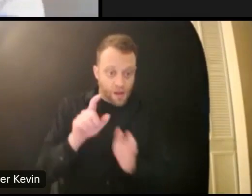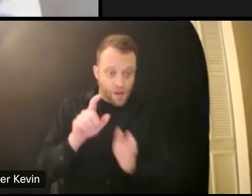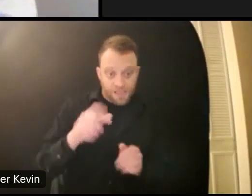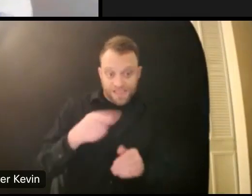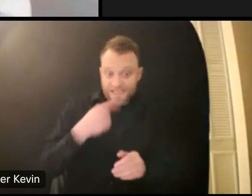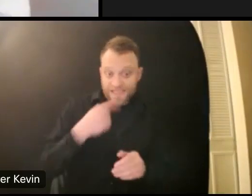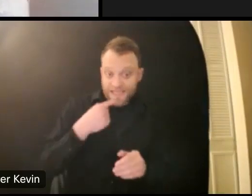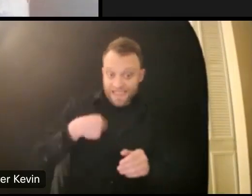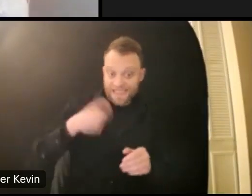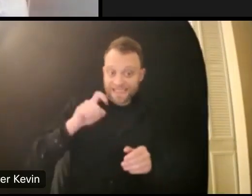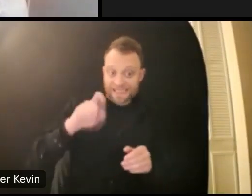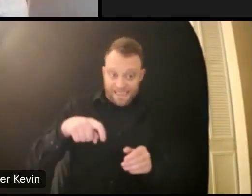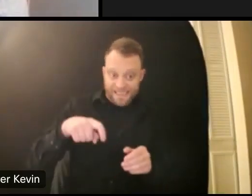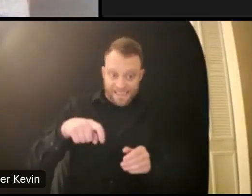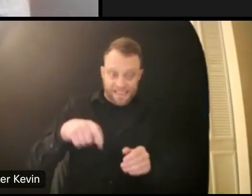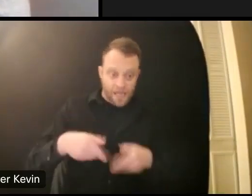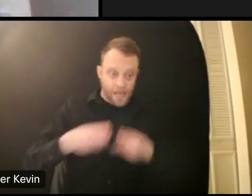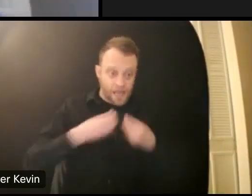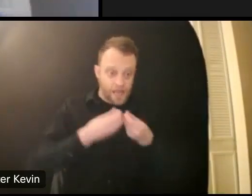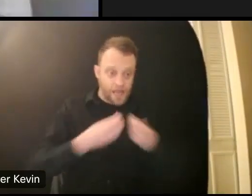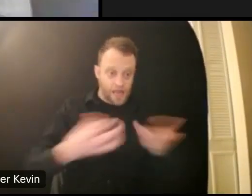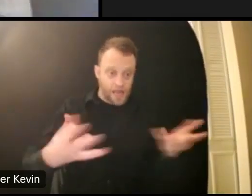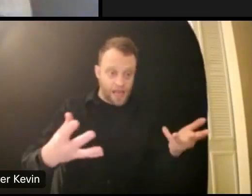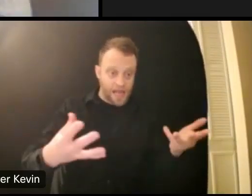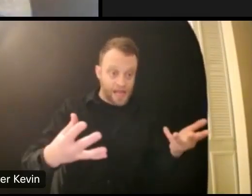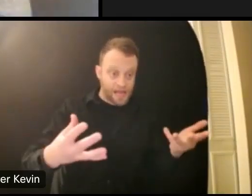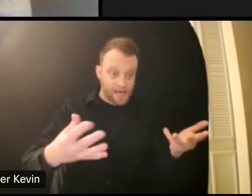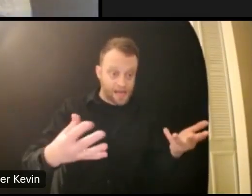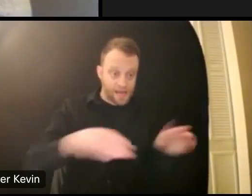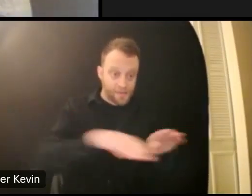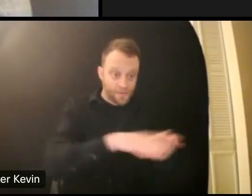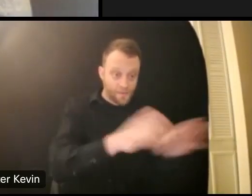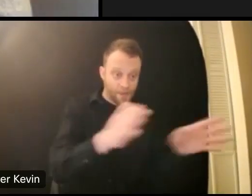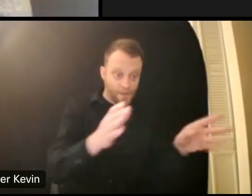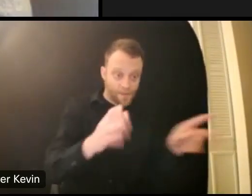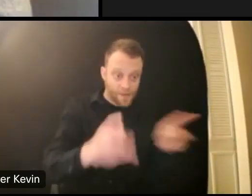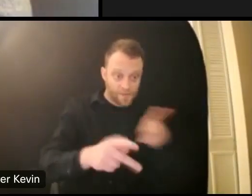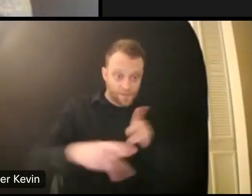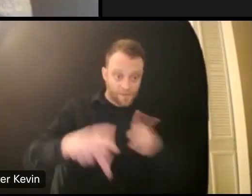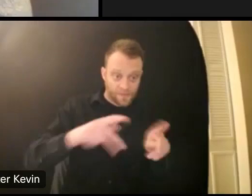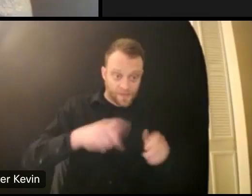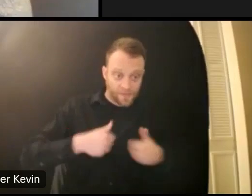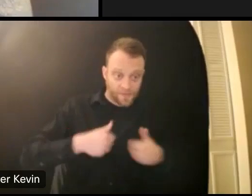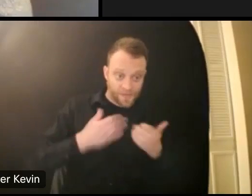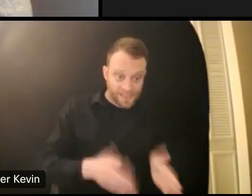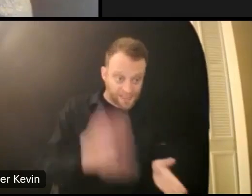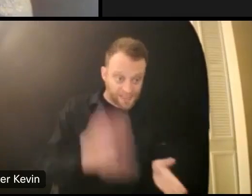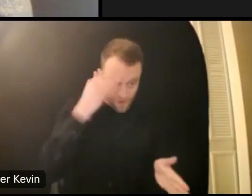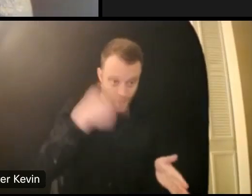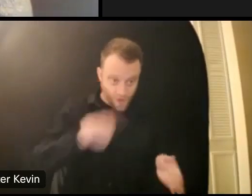conduct business and whatever votes you take are going to be valid but absent doing that there's no